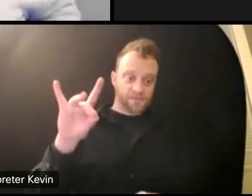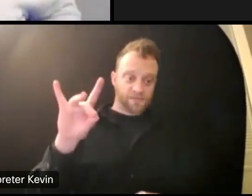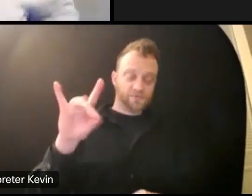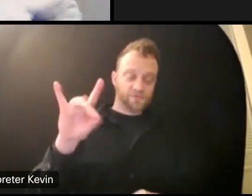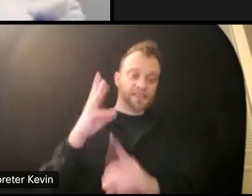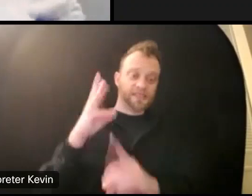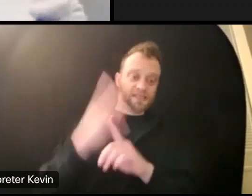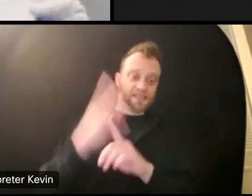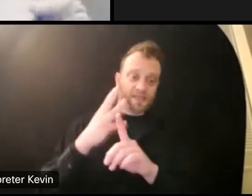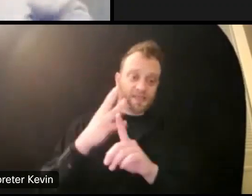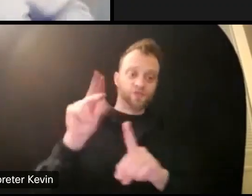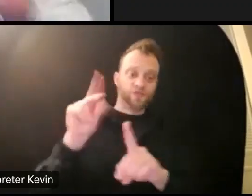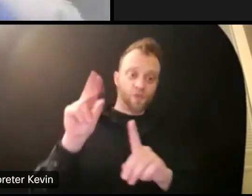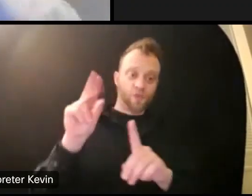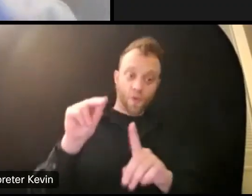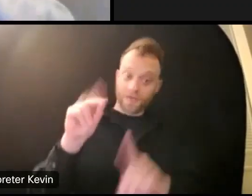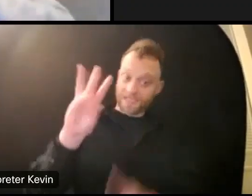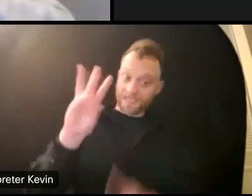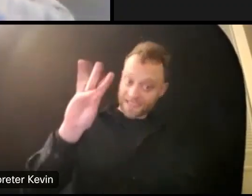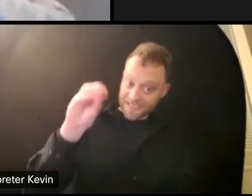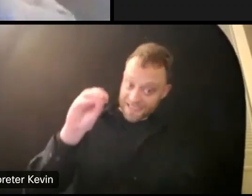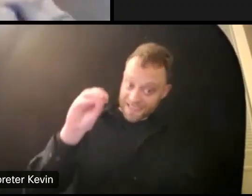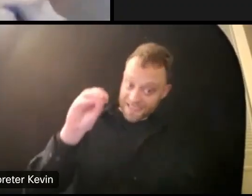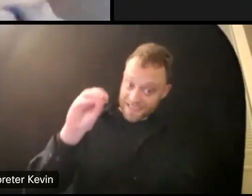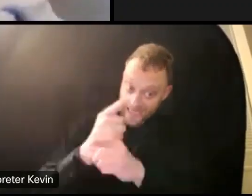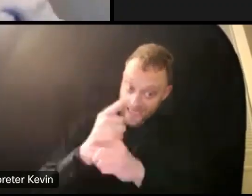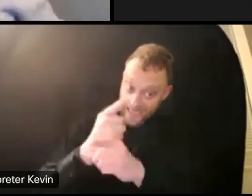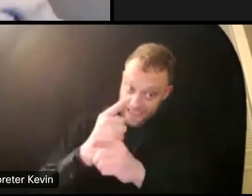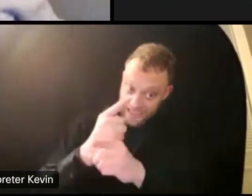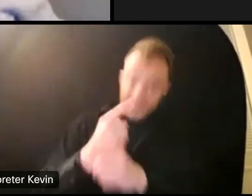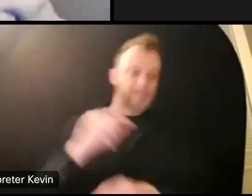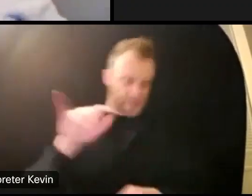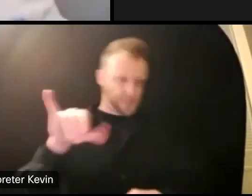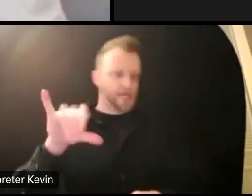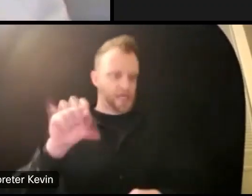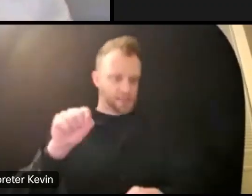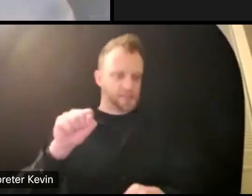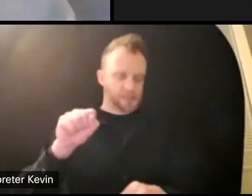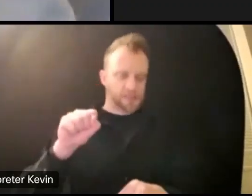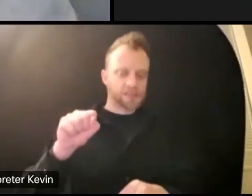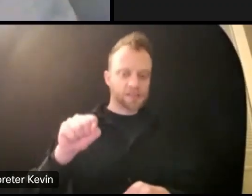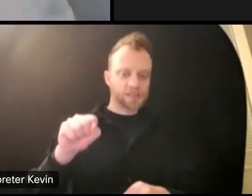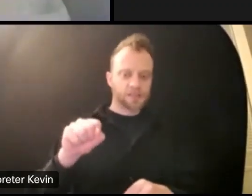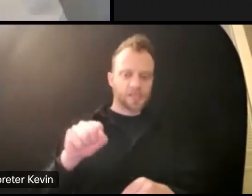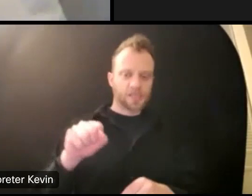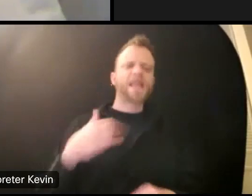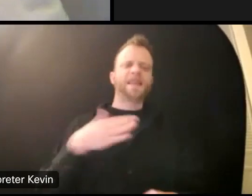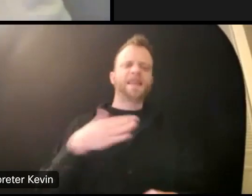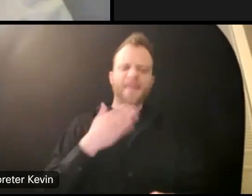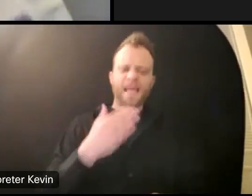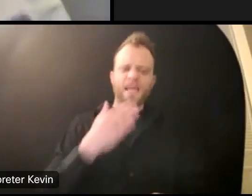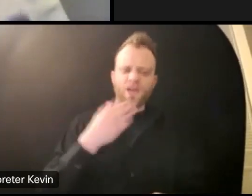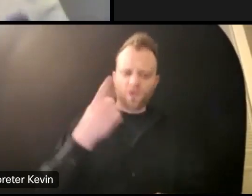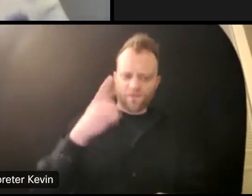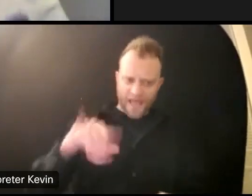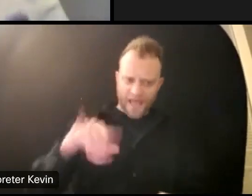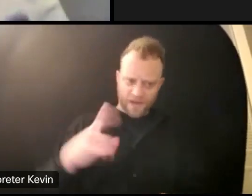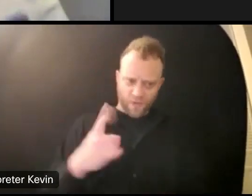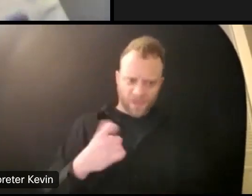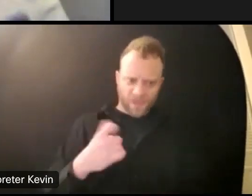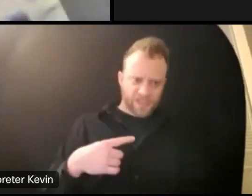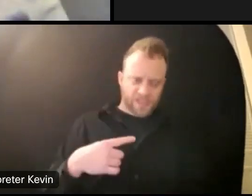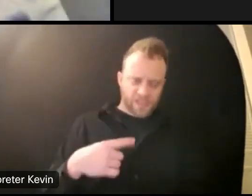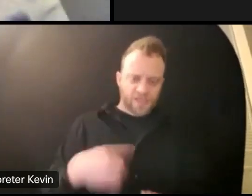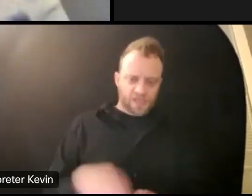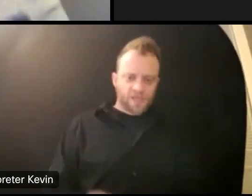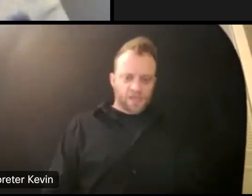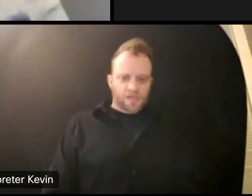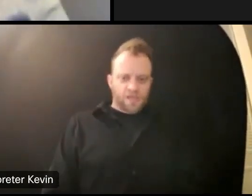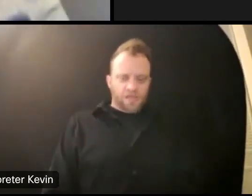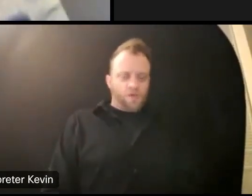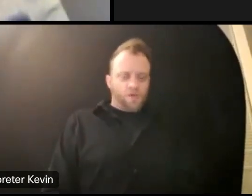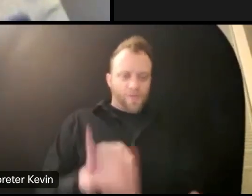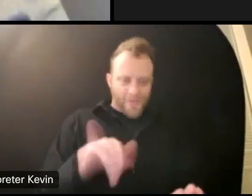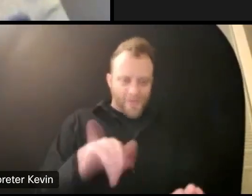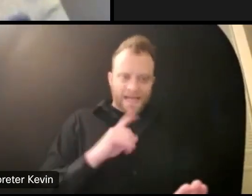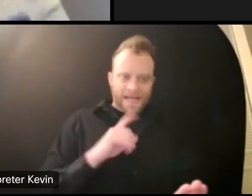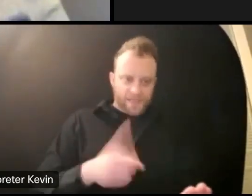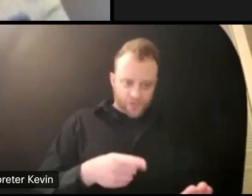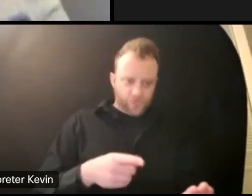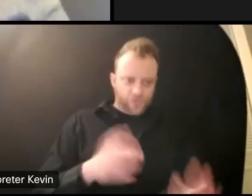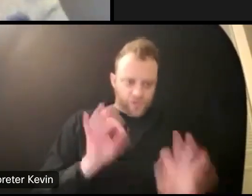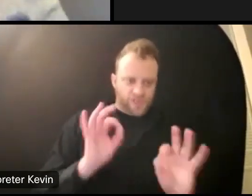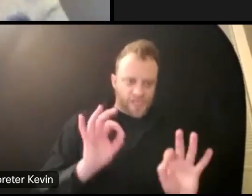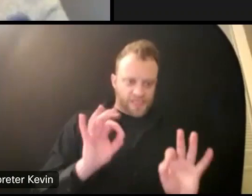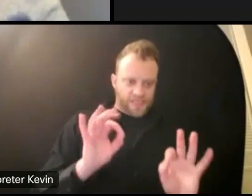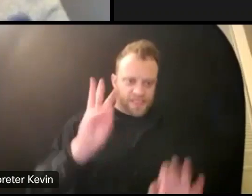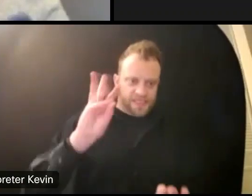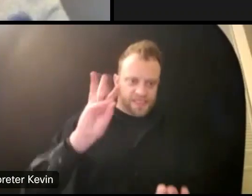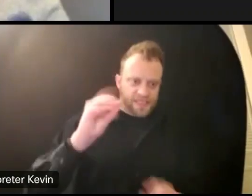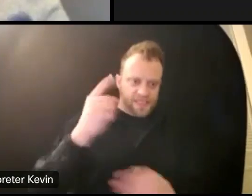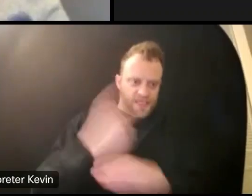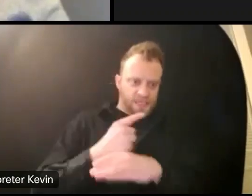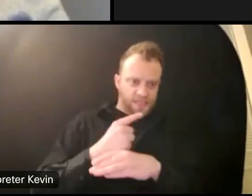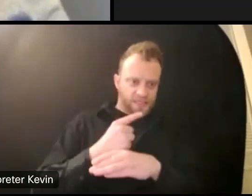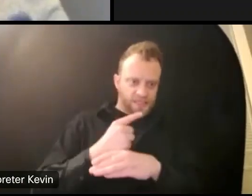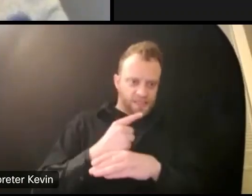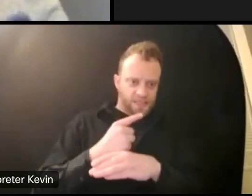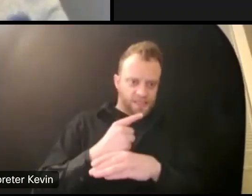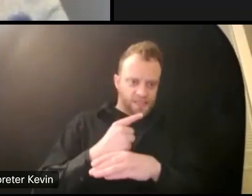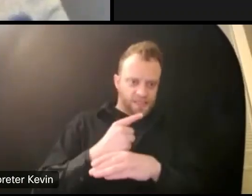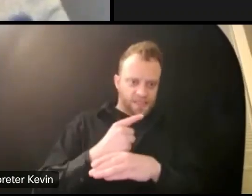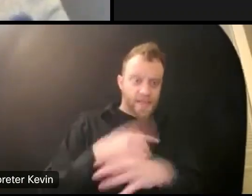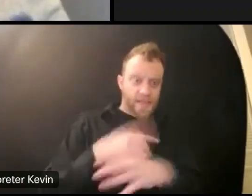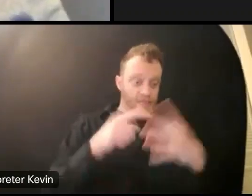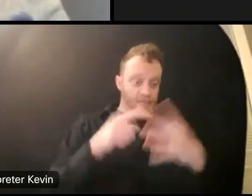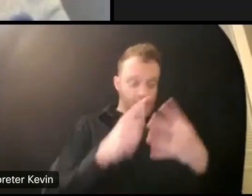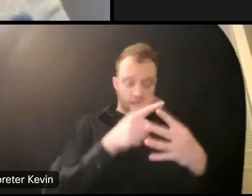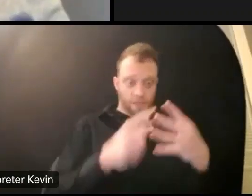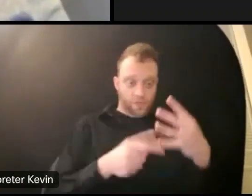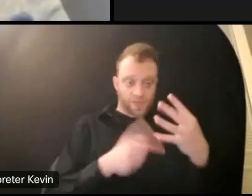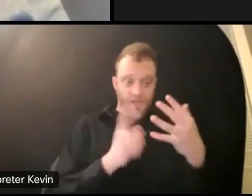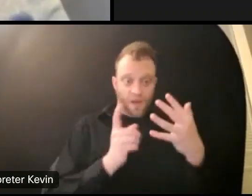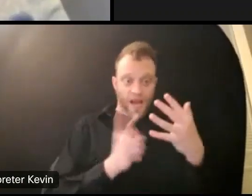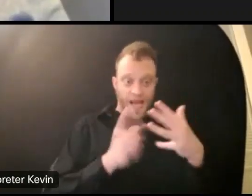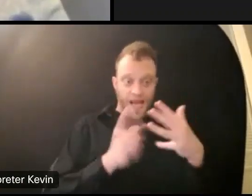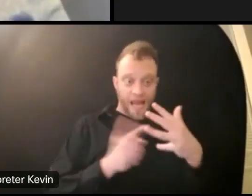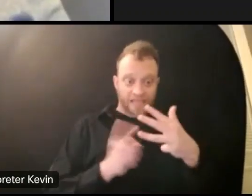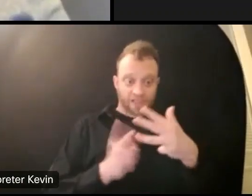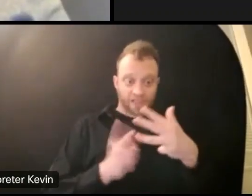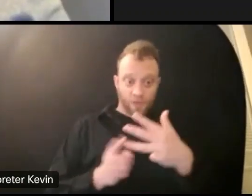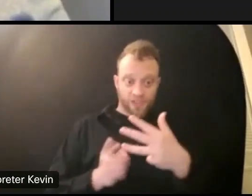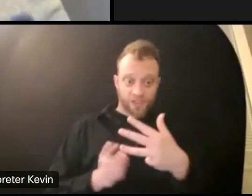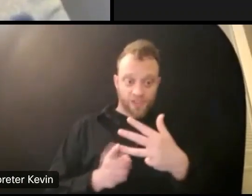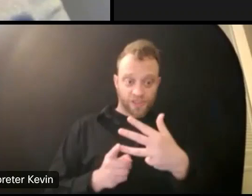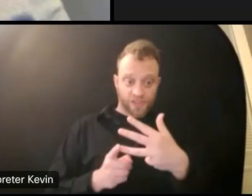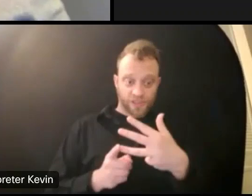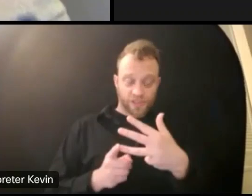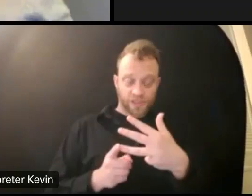(OANC) Yes, thank you. (Padro) Lastly the suggestion that to avoid FOIA issues uh